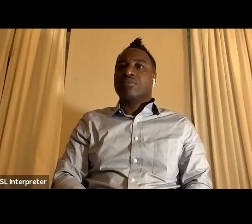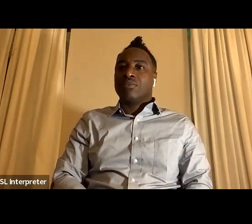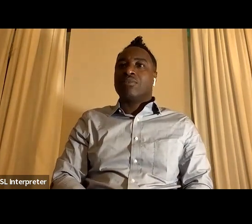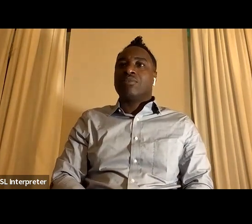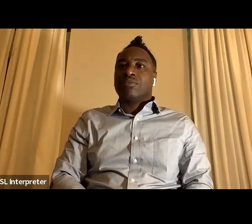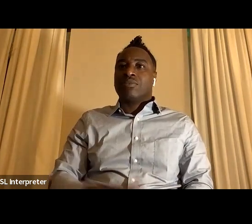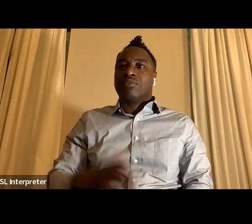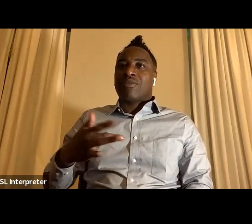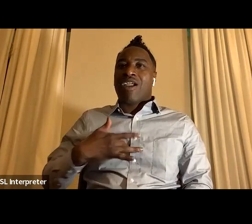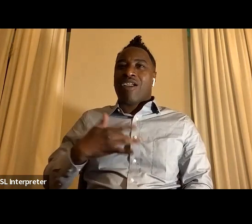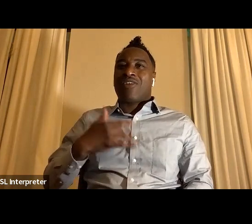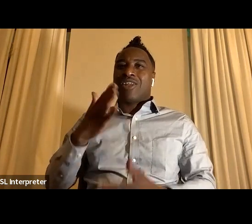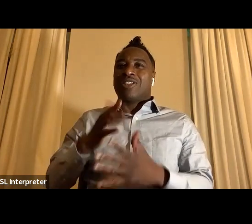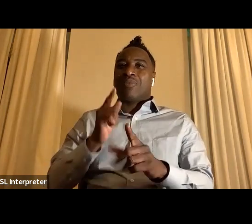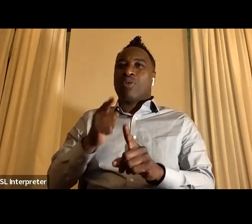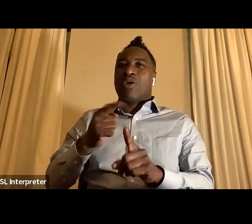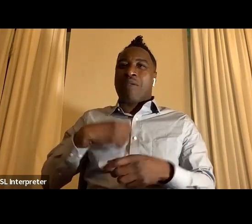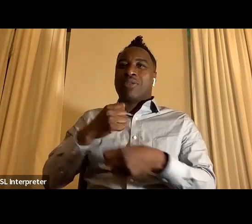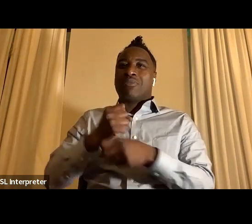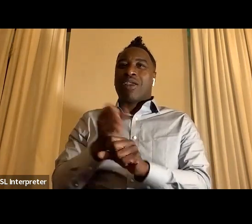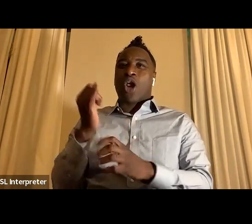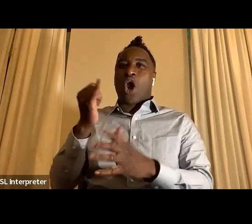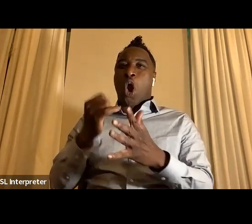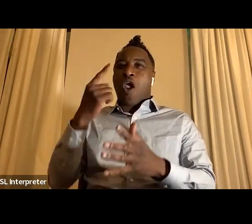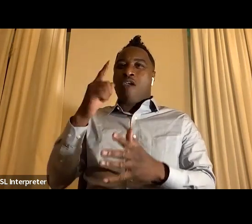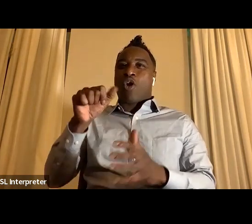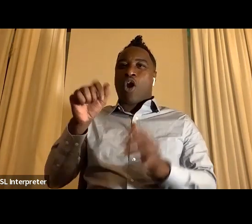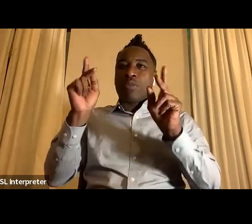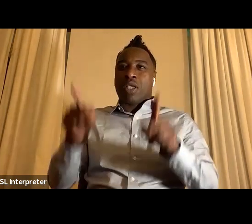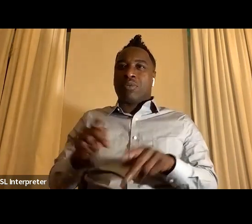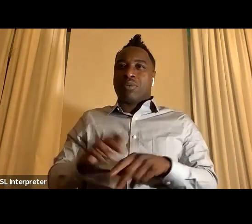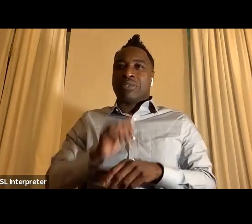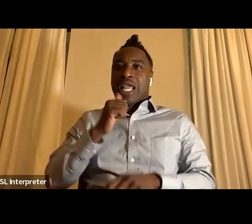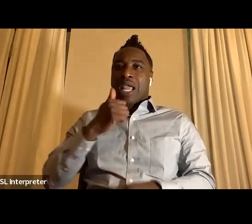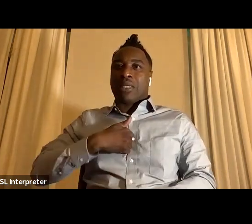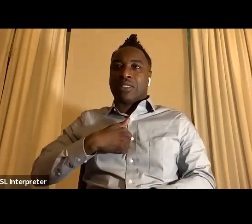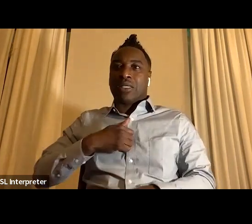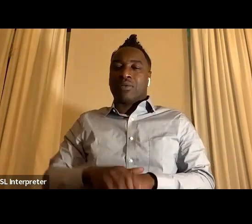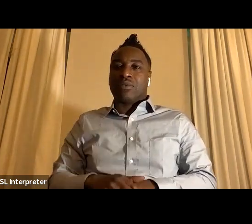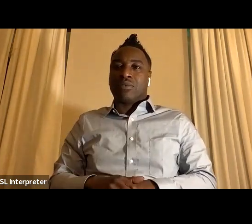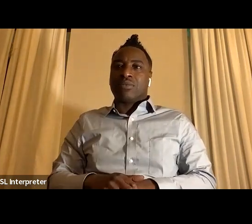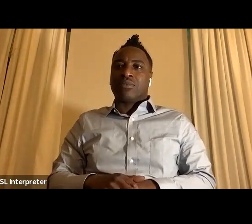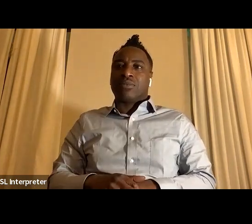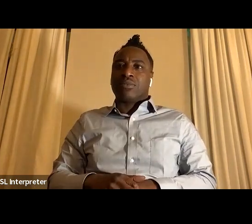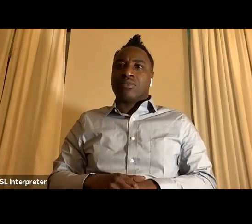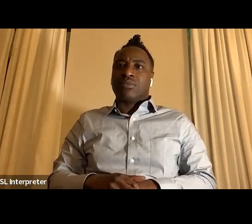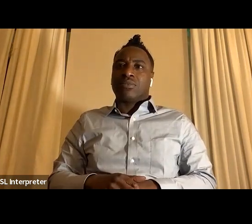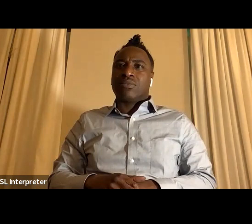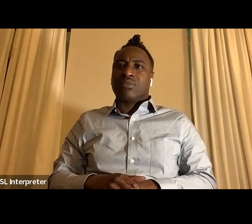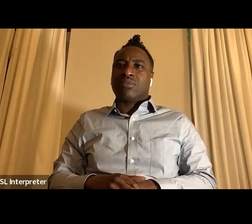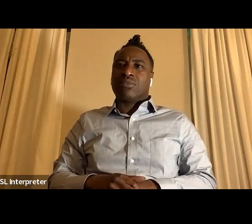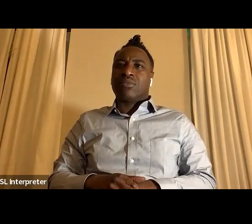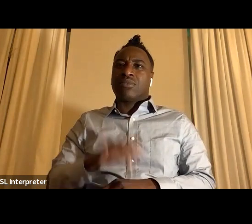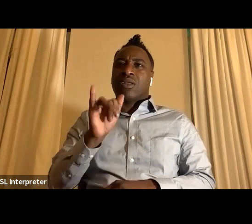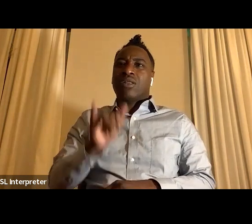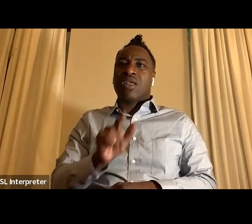I was kind of making art for, for other people and not myself, you know, which strips it of its substance.